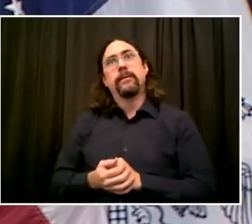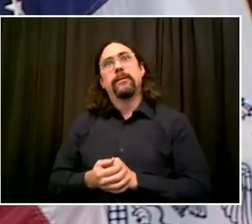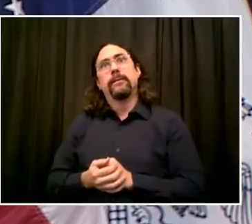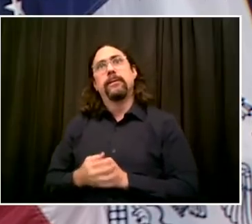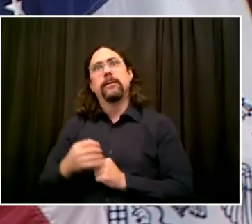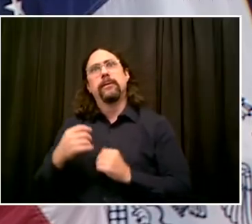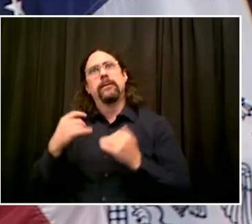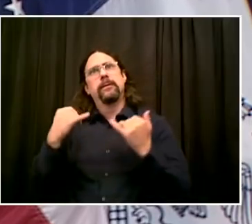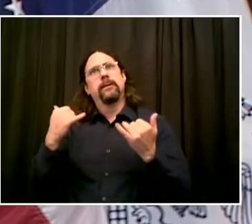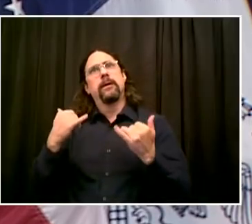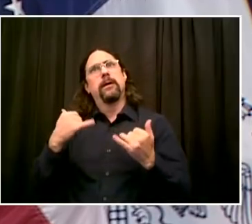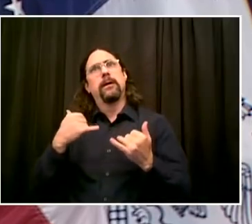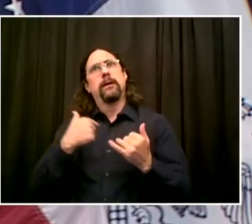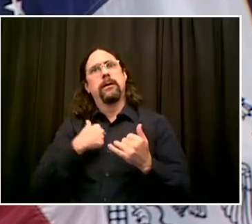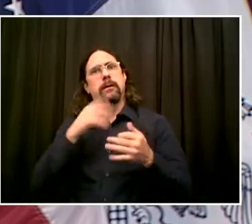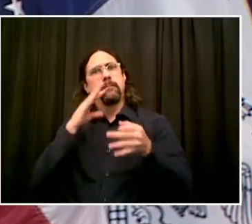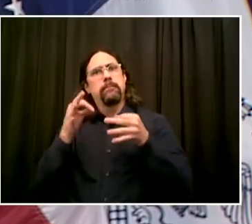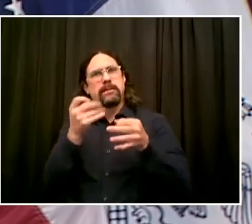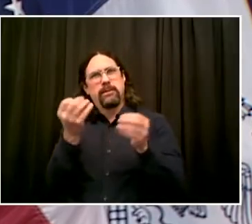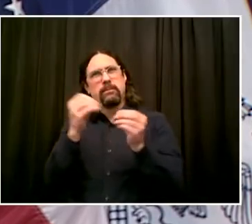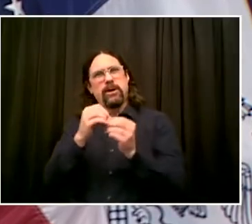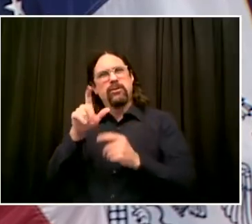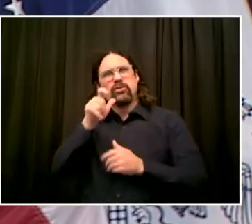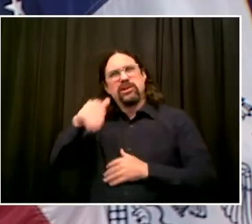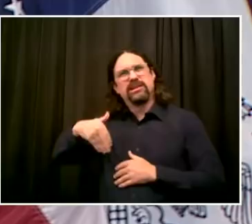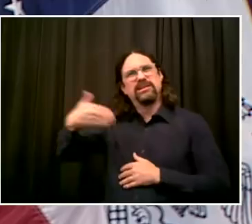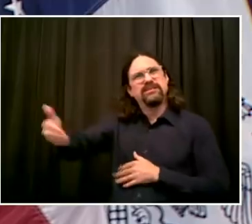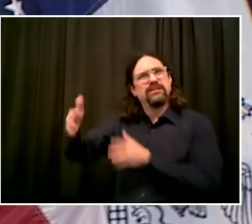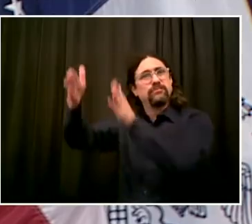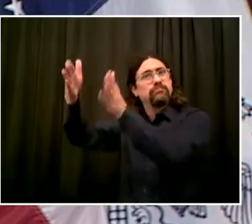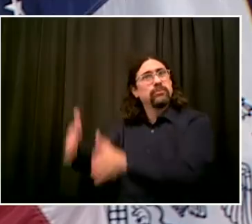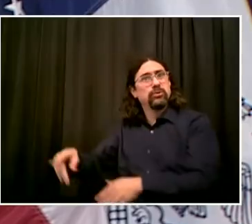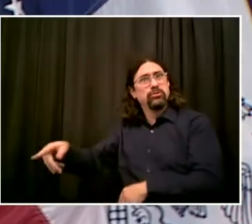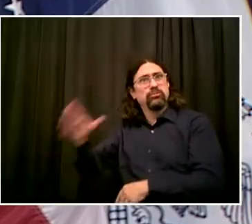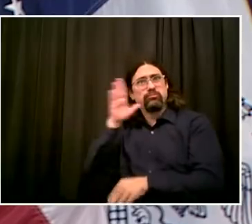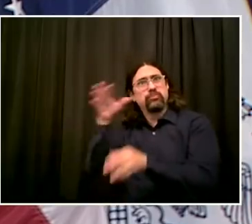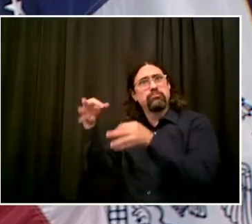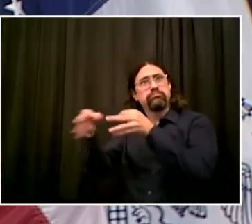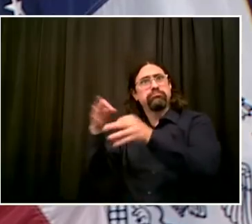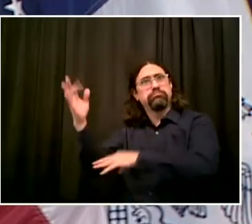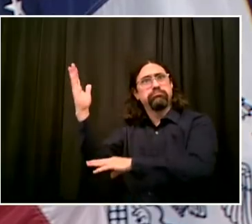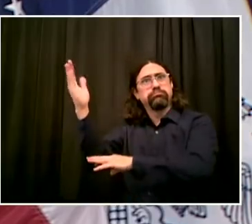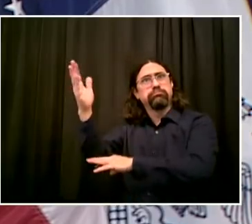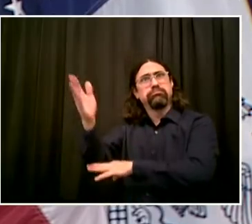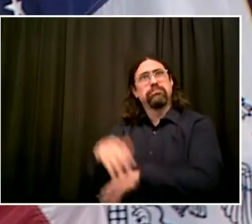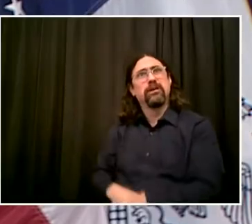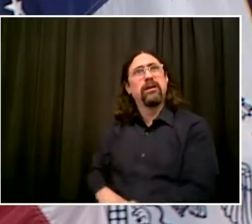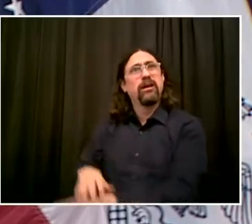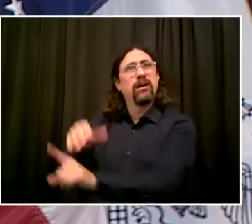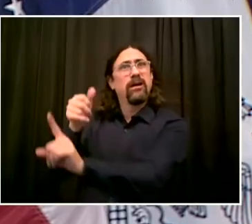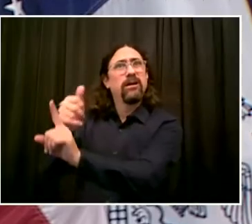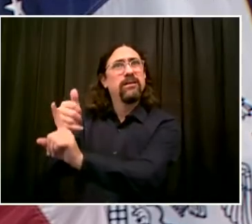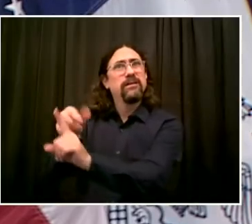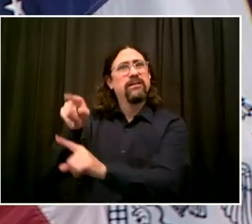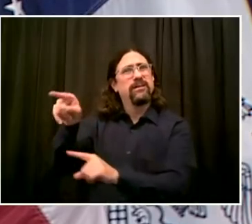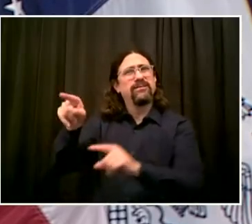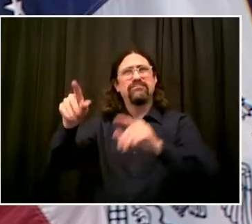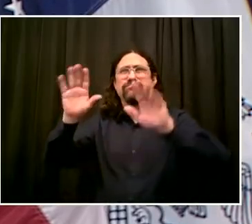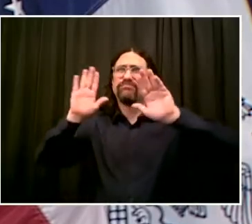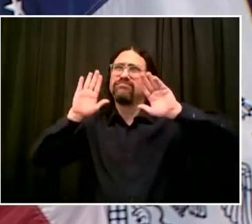CHARGE AND FAMILIES. TO THINK SHE'S VERY MODEST,